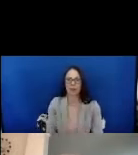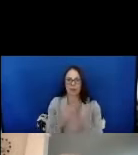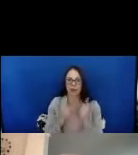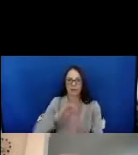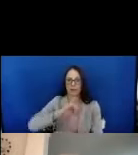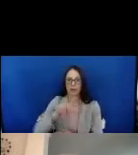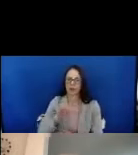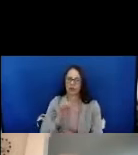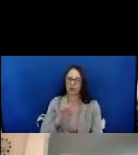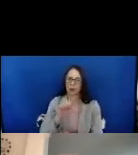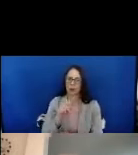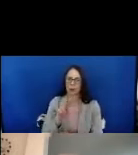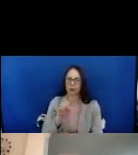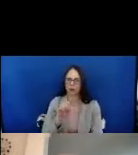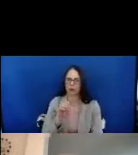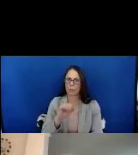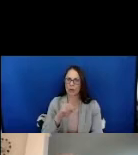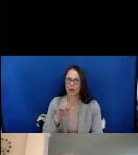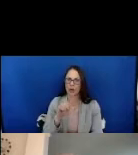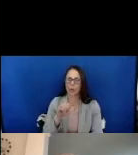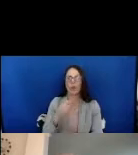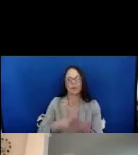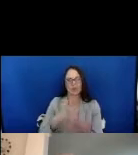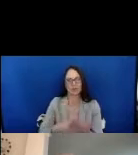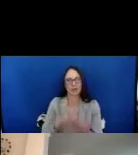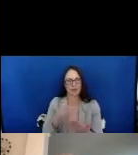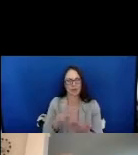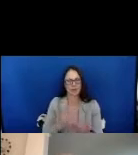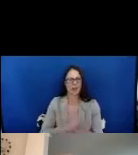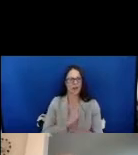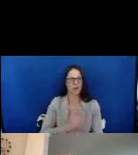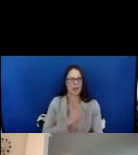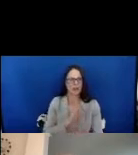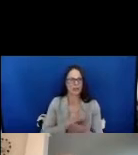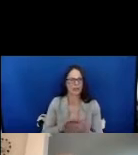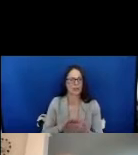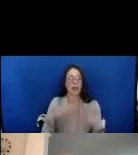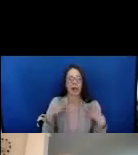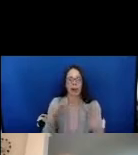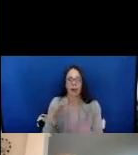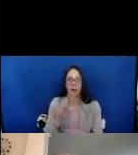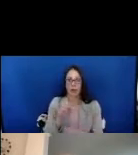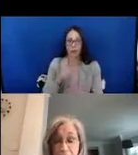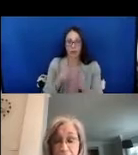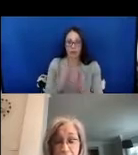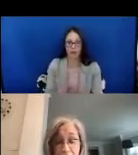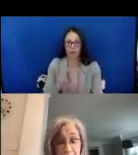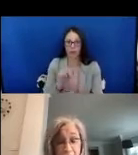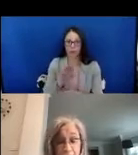talked about this eloquently health care professionals rate quality of life, worse for people with